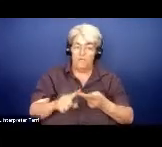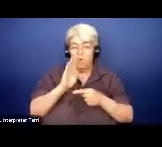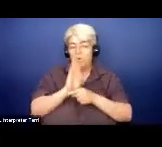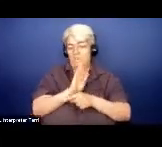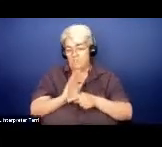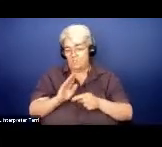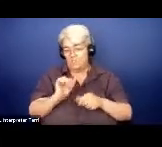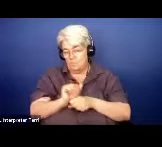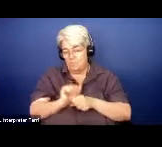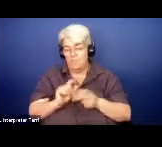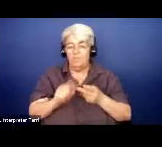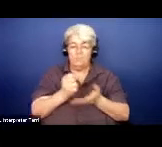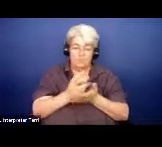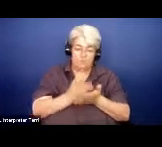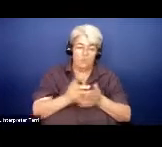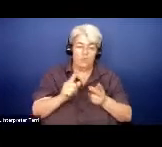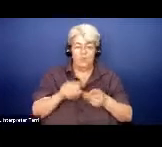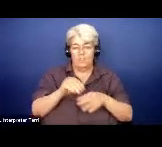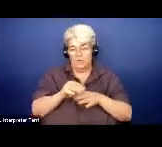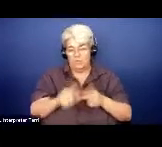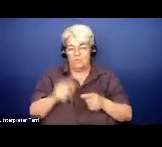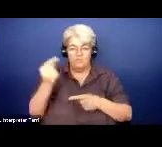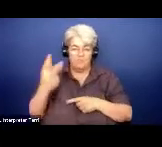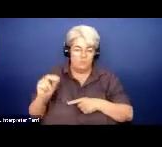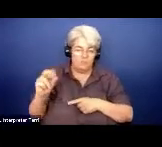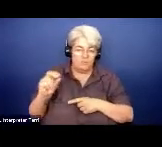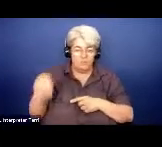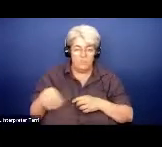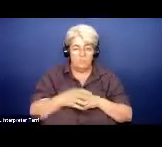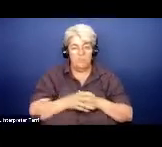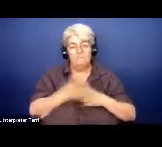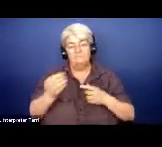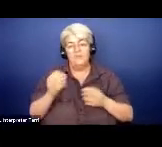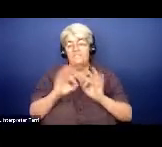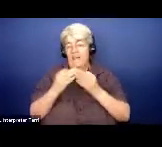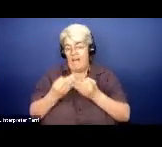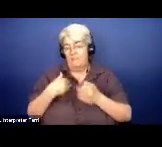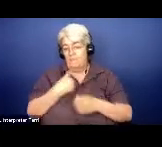worker, counselorring, and care manager about 30% family member or of a person or friend